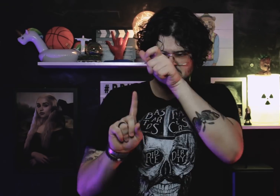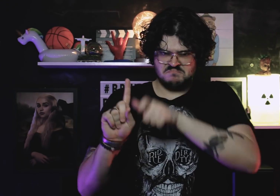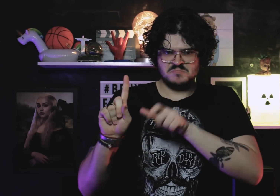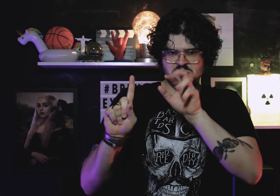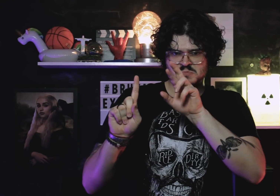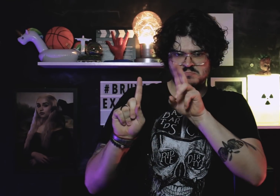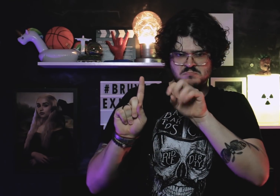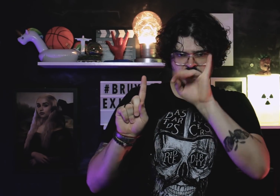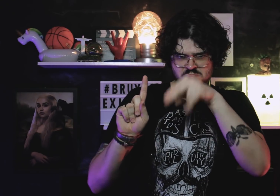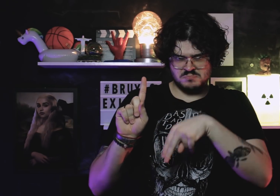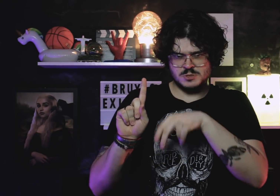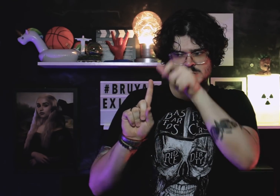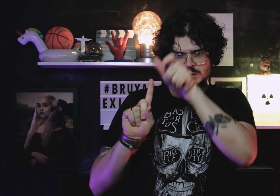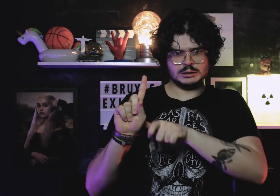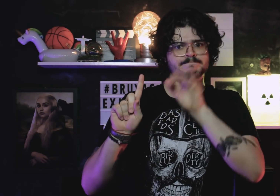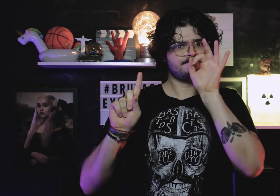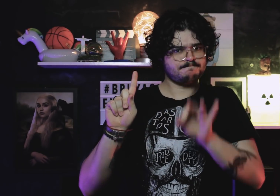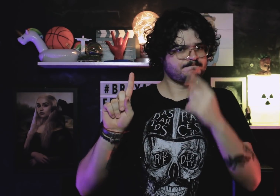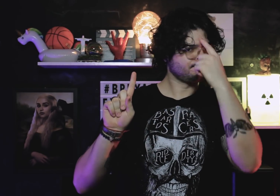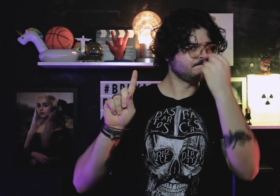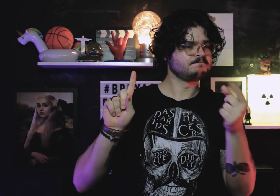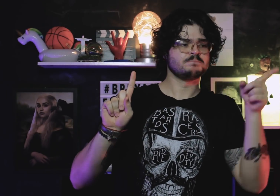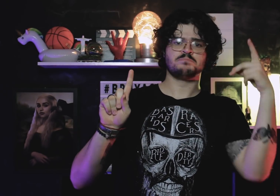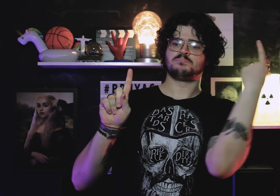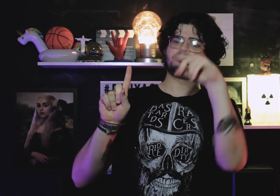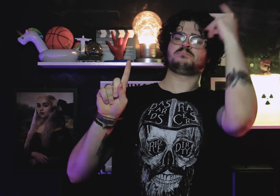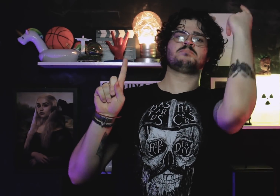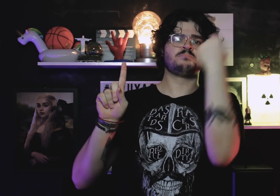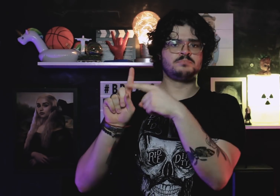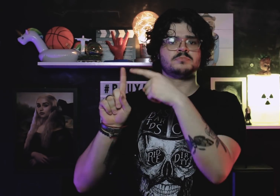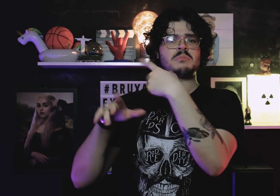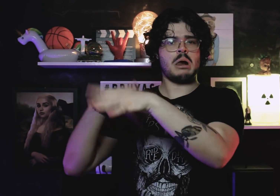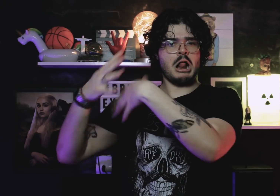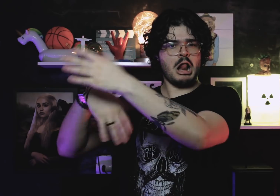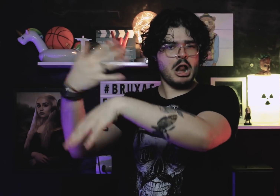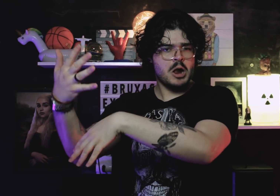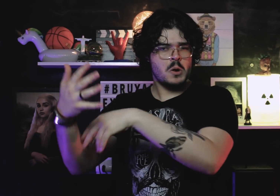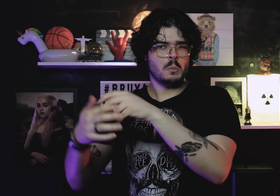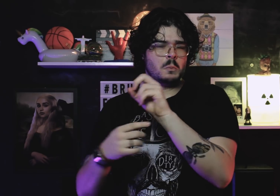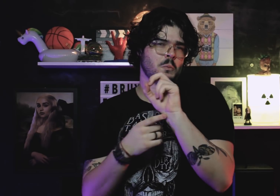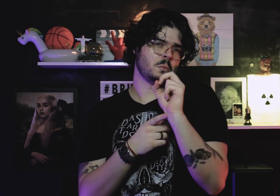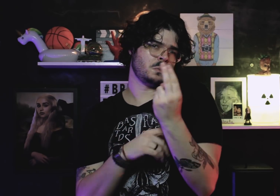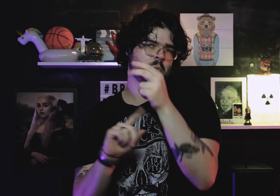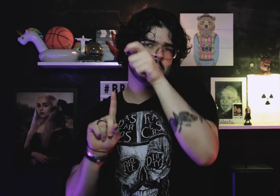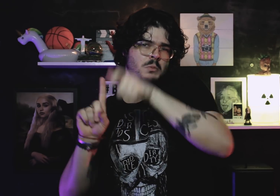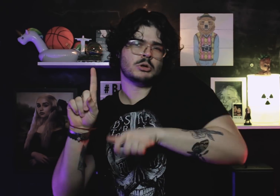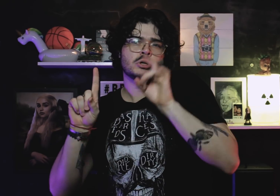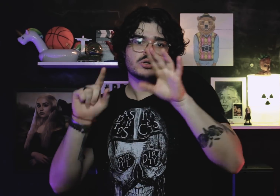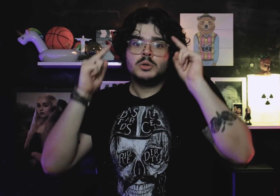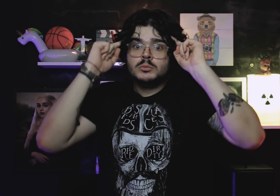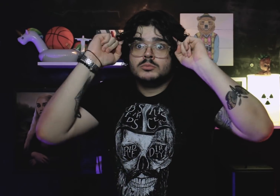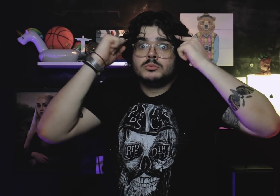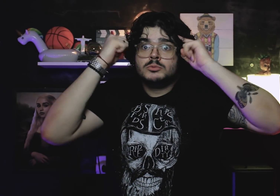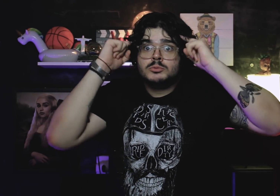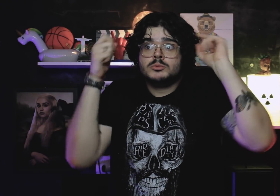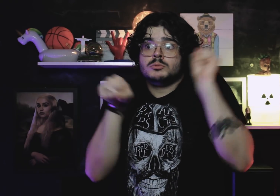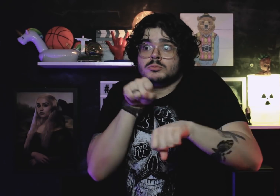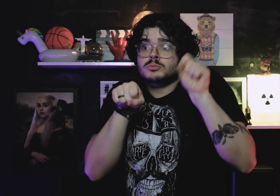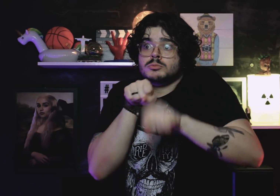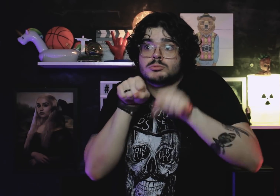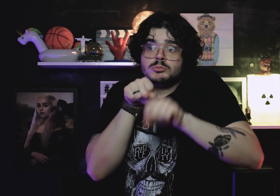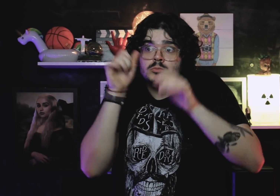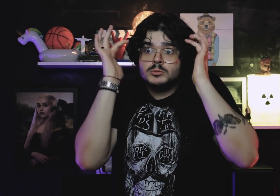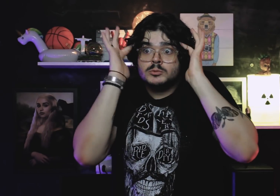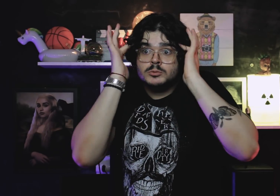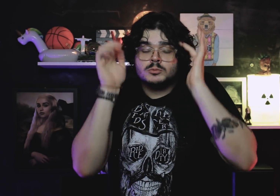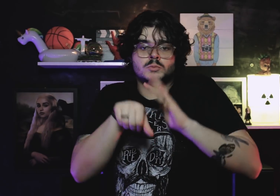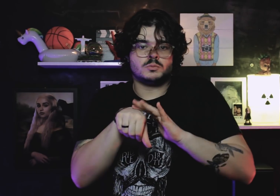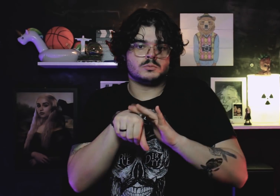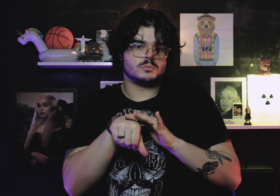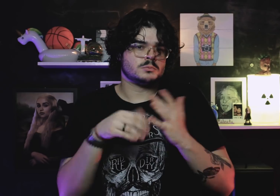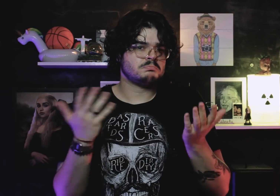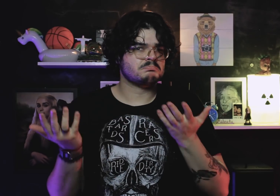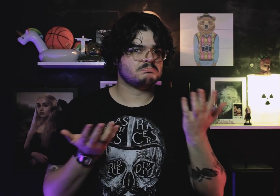so was he cursed by the witch or was he just a fanatic piscopath?